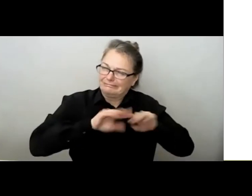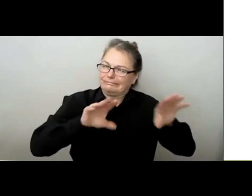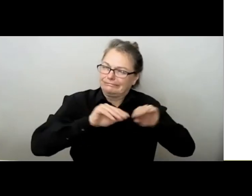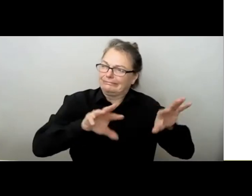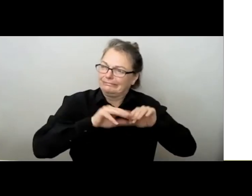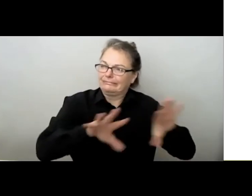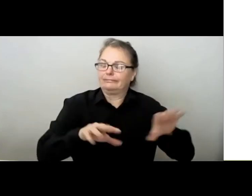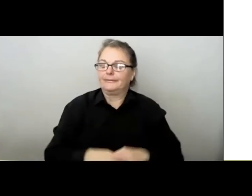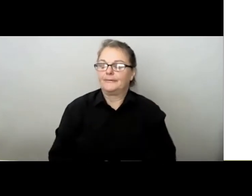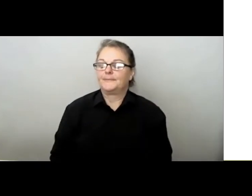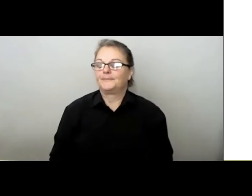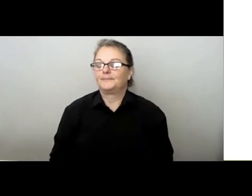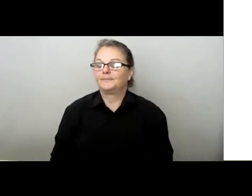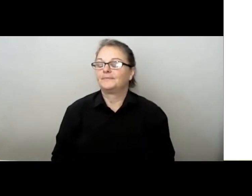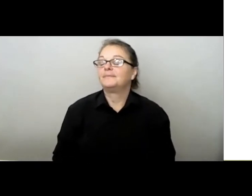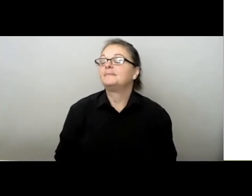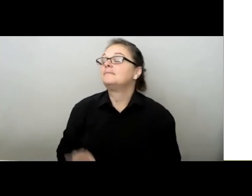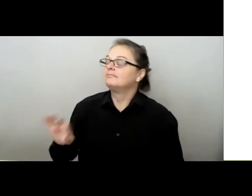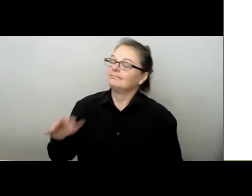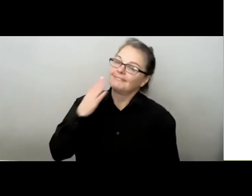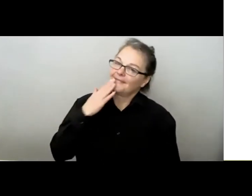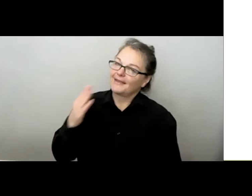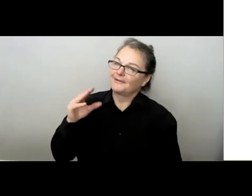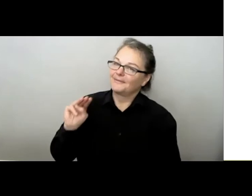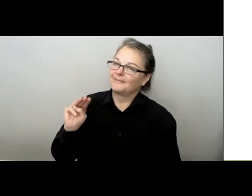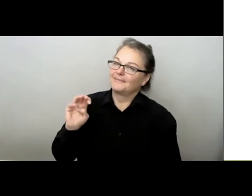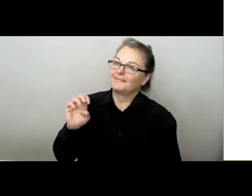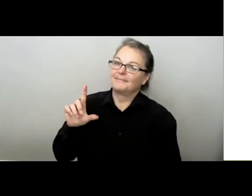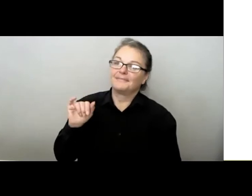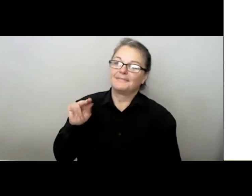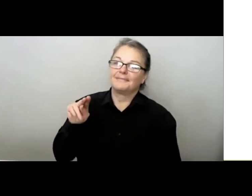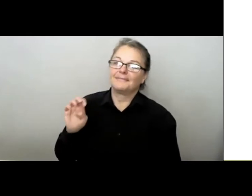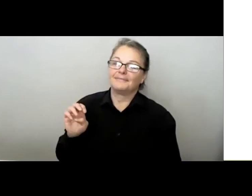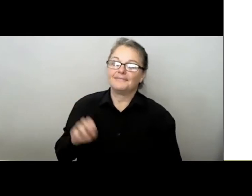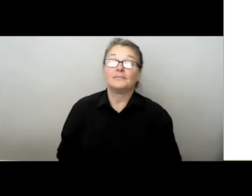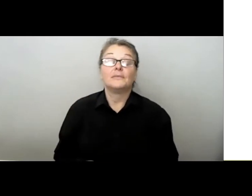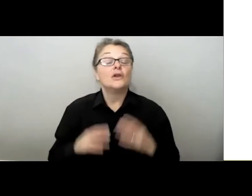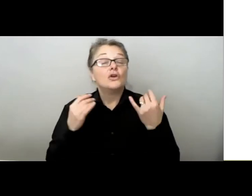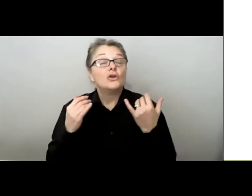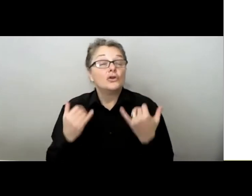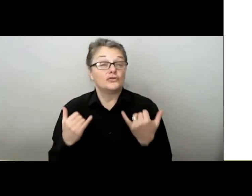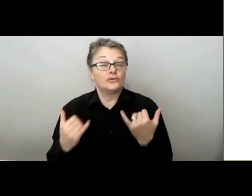SO TODAY WE ARE GOING TO CONSIDER TWO KINDS OF LAWS THAT IMPACT DISABILITY IN THE WORKPLACE.